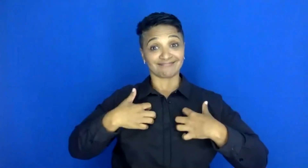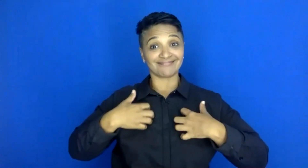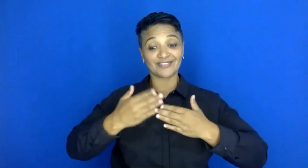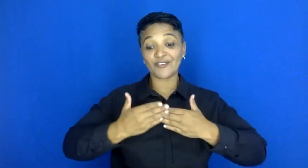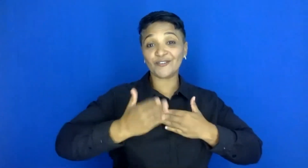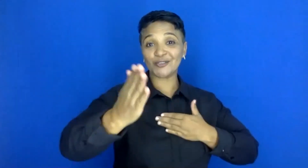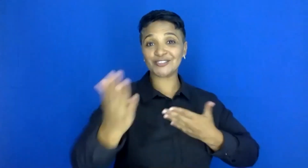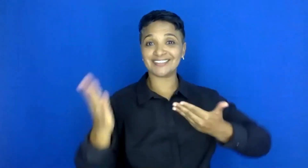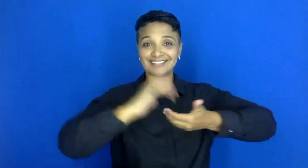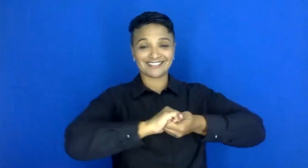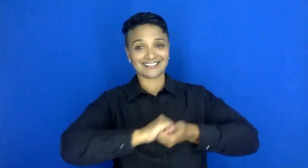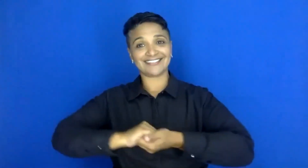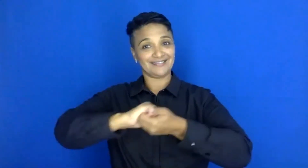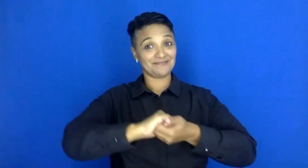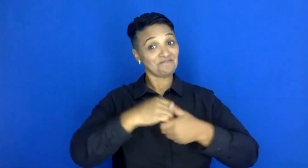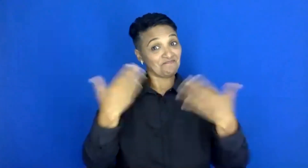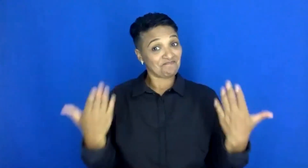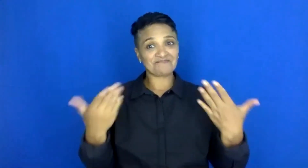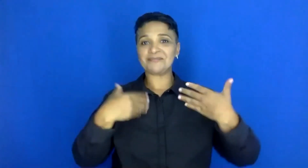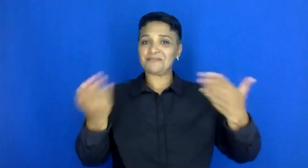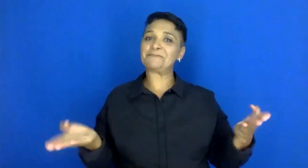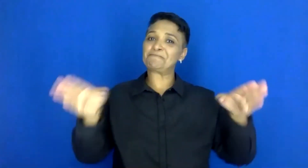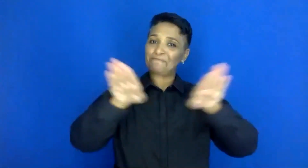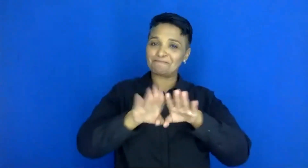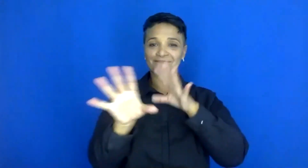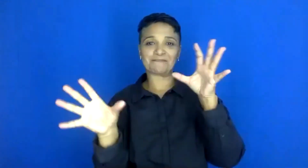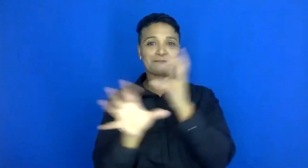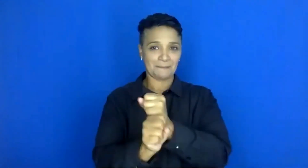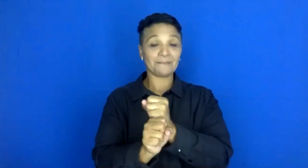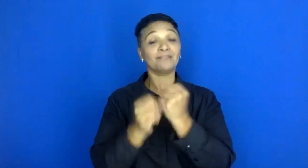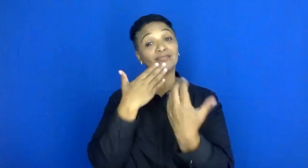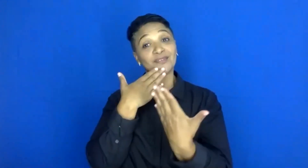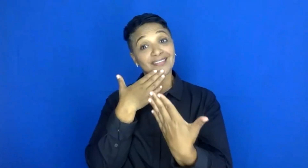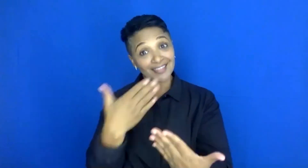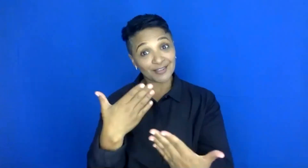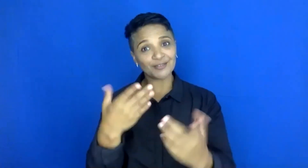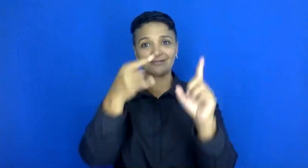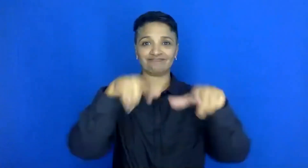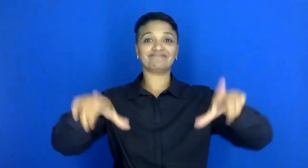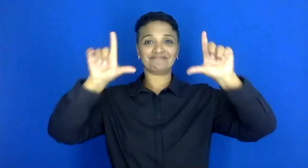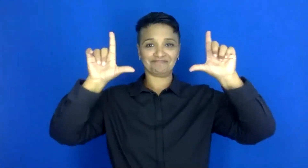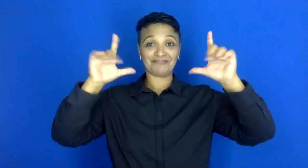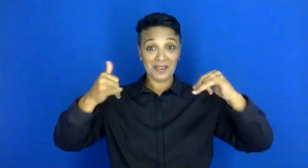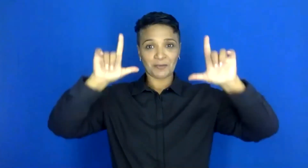uh with that i would conclude the session and the meeting uh thank you again again for your presence